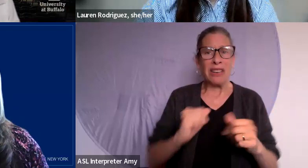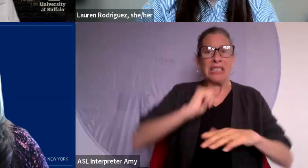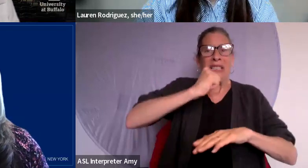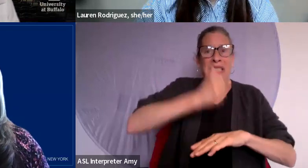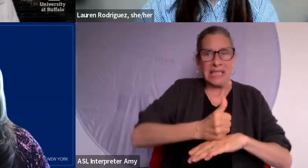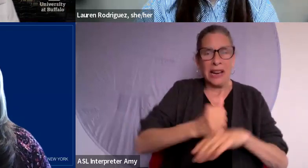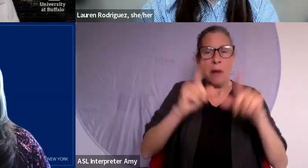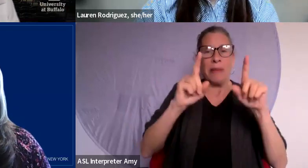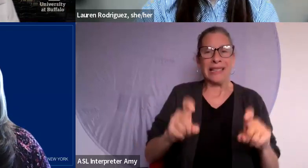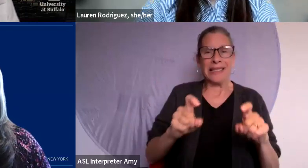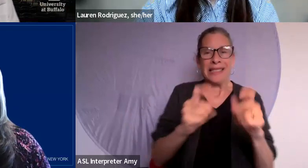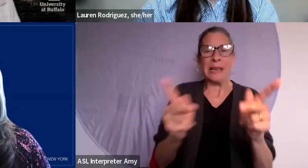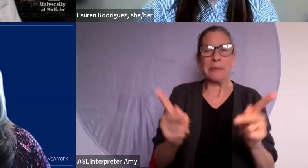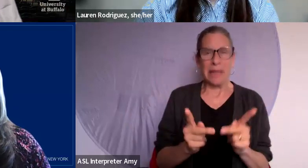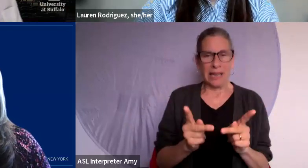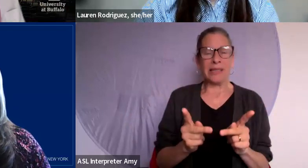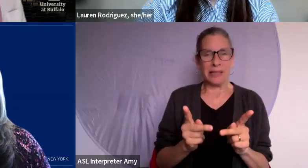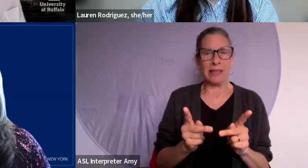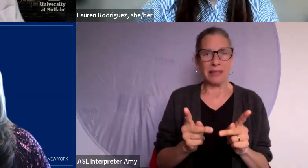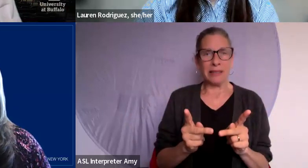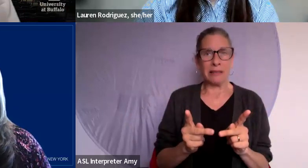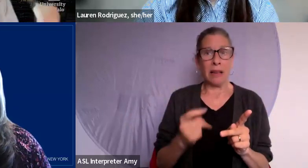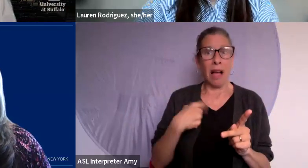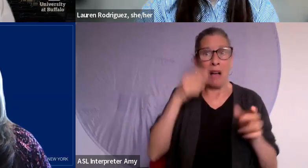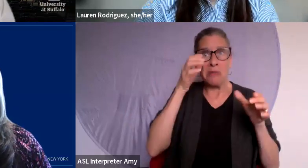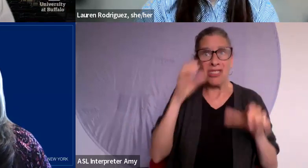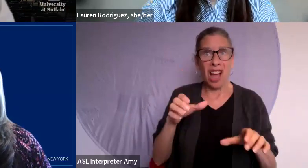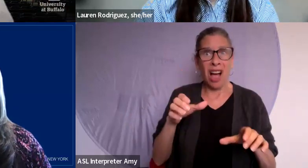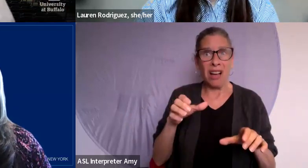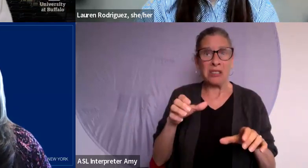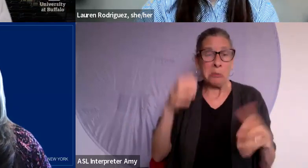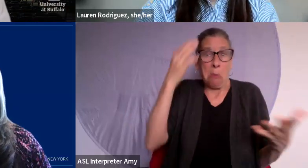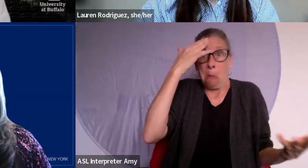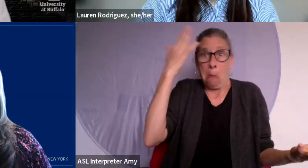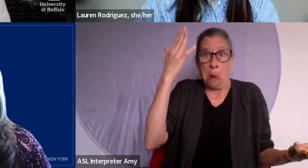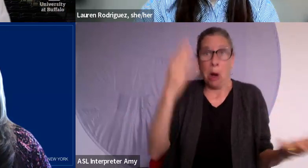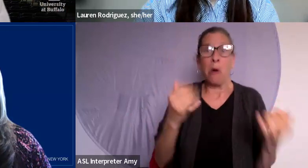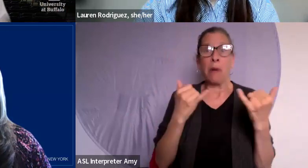environment. And that's something that I was a little surprised with as I got into this, but now fully appreciate